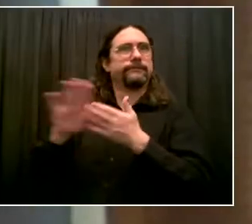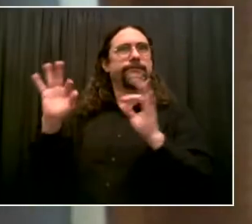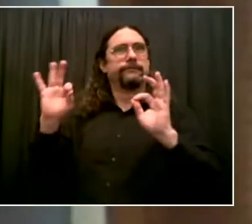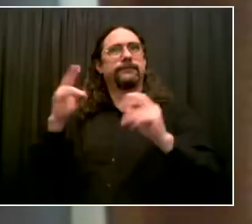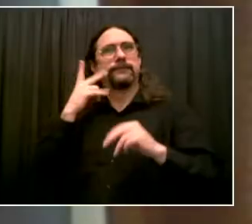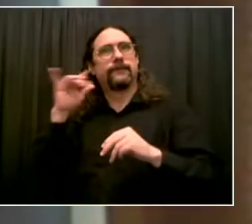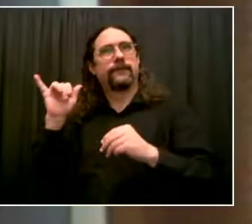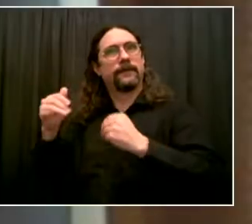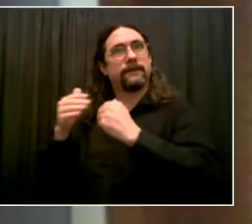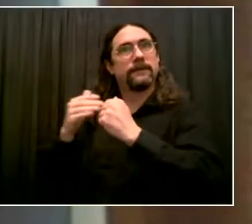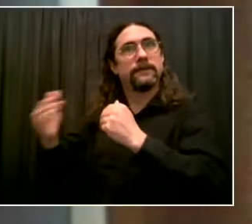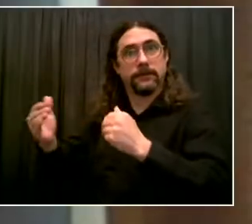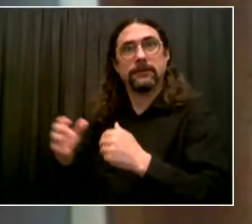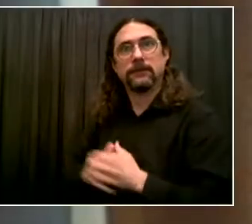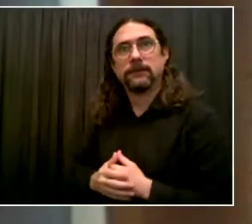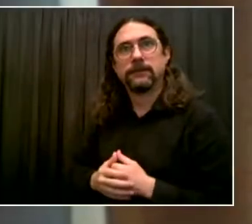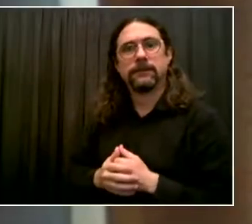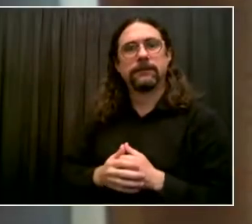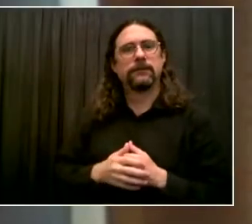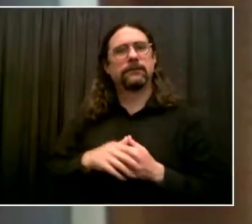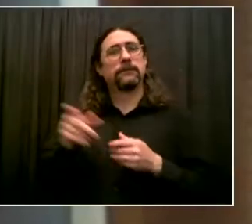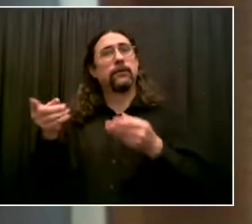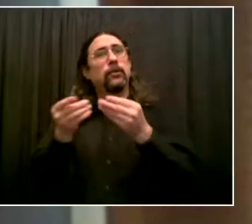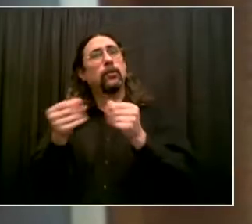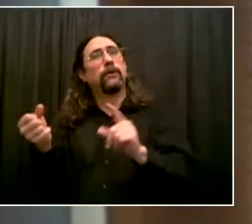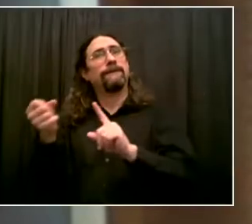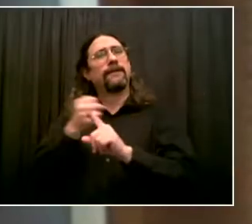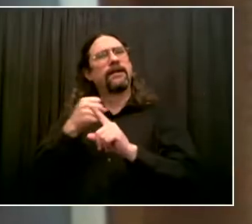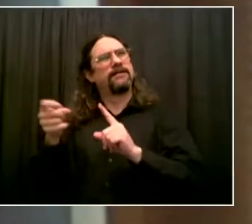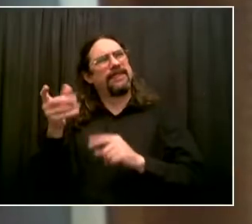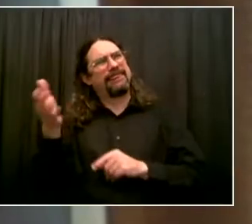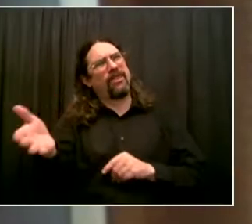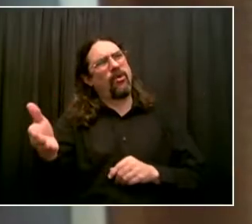THE GROUND DOING TREMENDOUS WORK